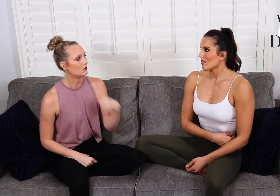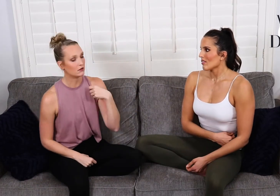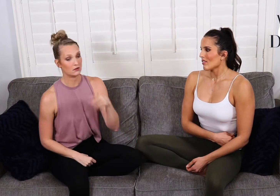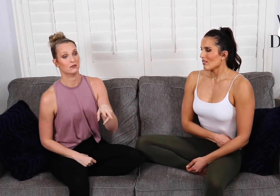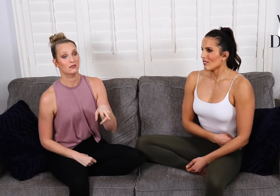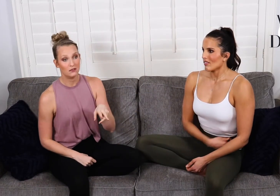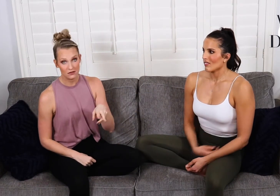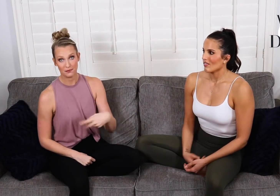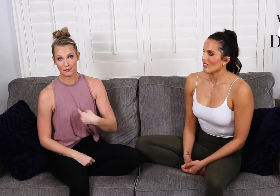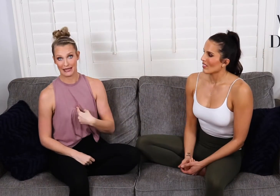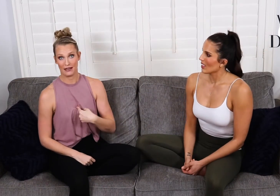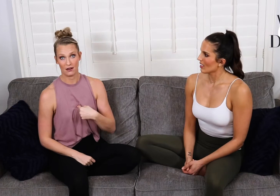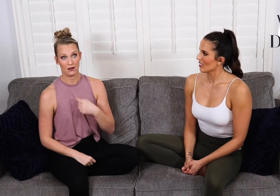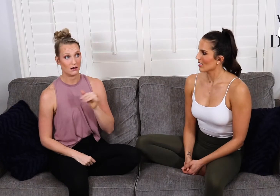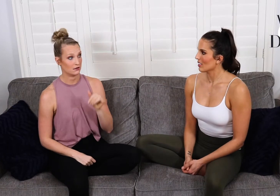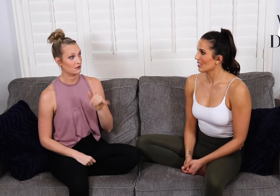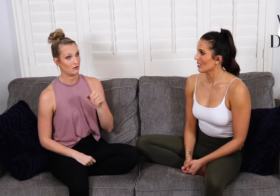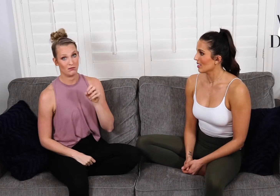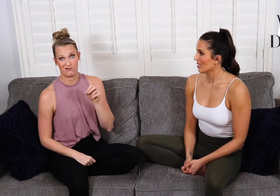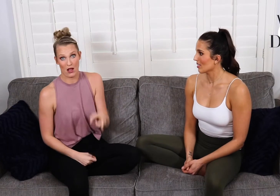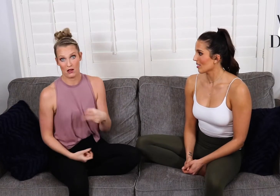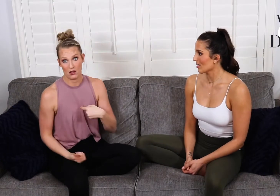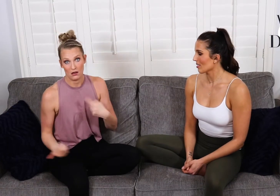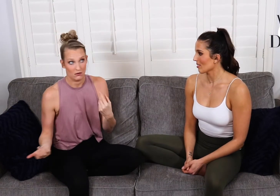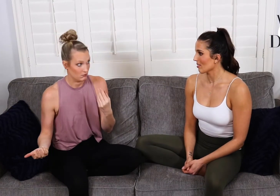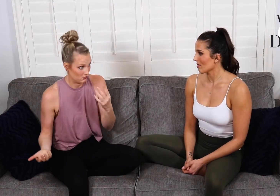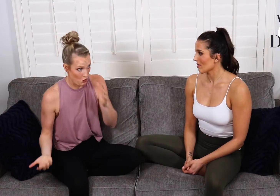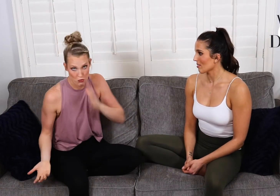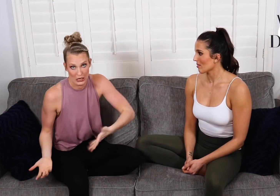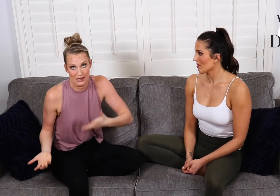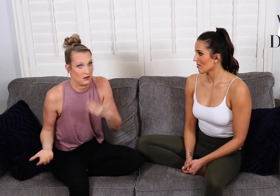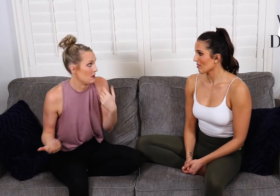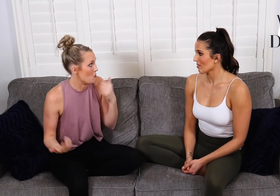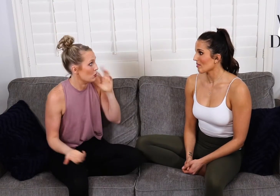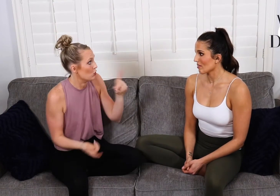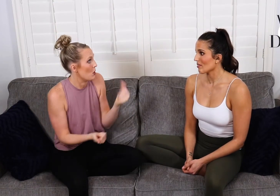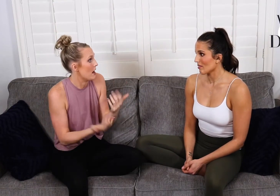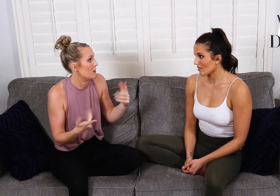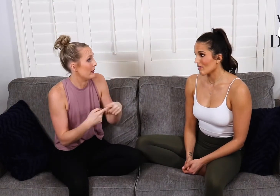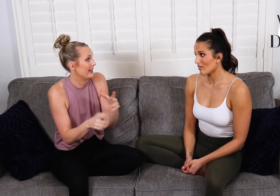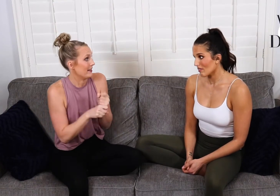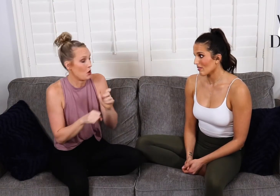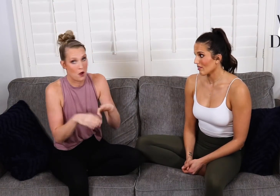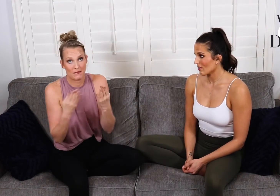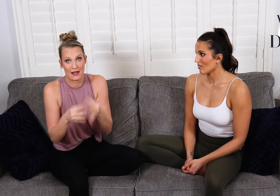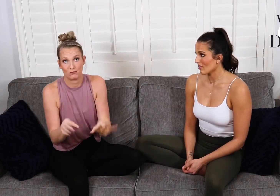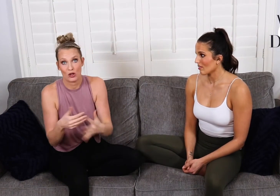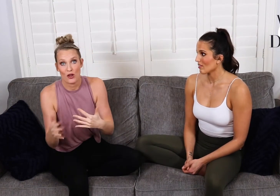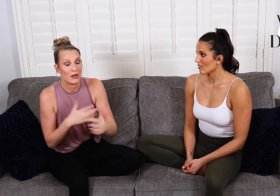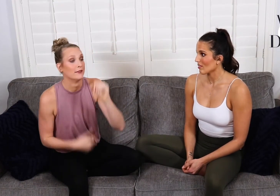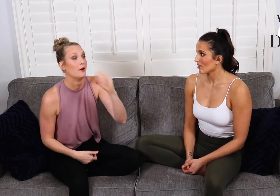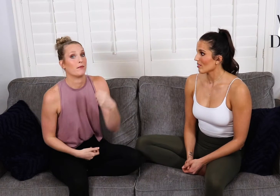and you have to ask them.” I was kind of taken back I was like “Me? Okay, well I guess at this point I'll do anything to get open captioning anyways.”